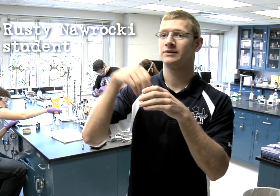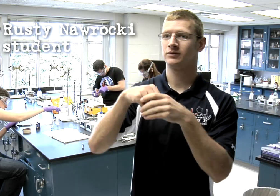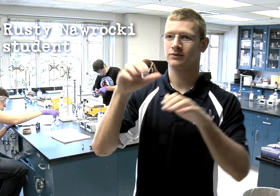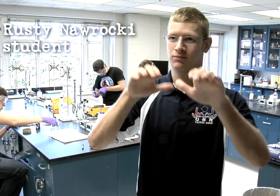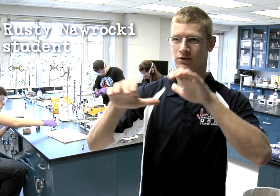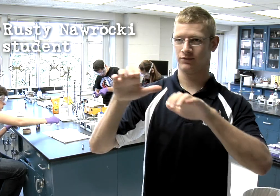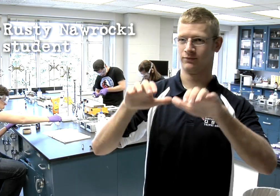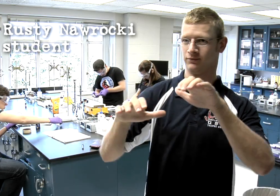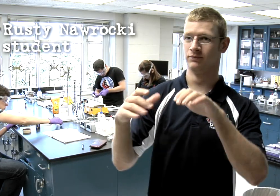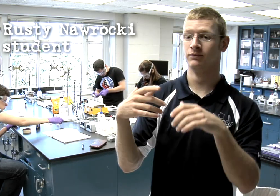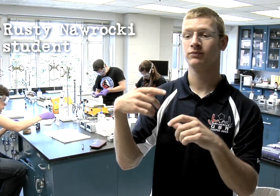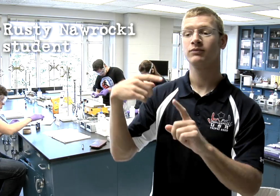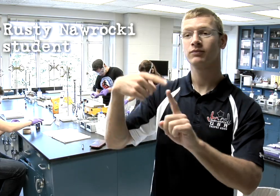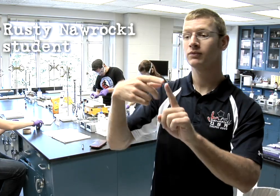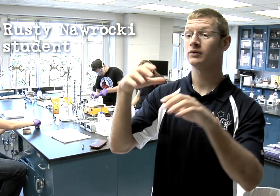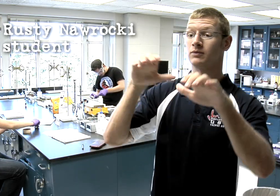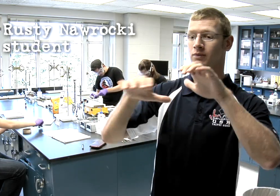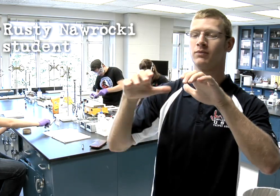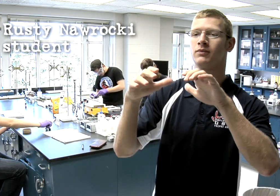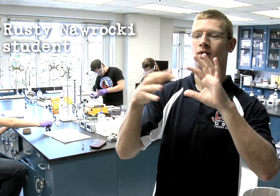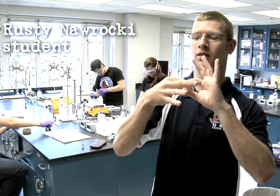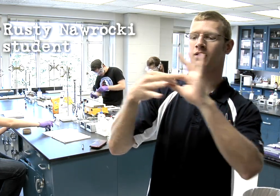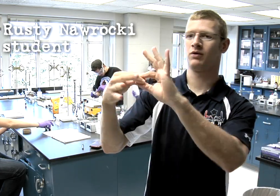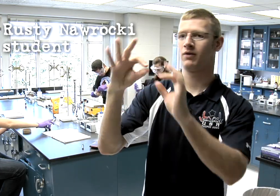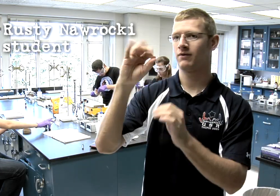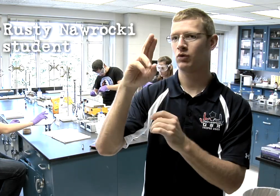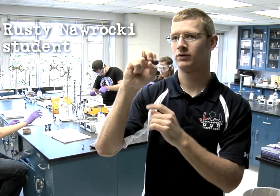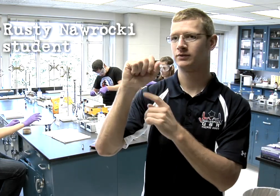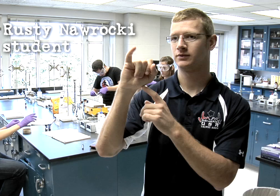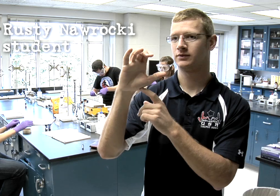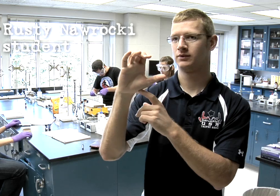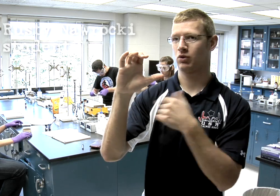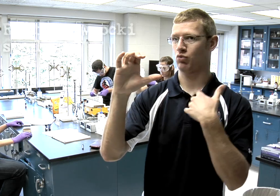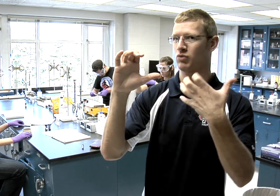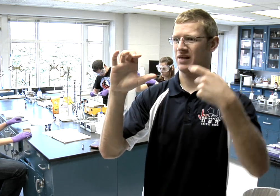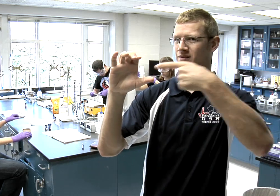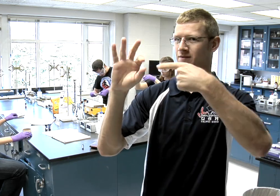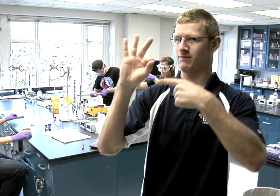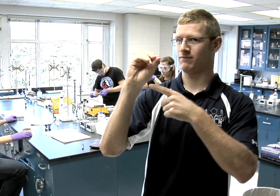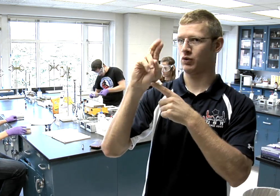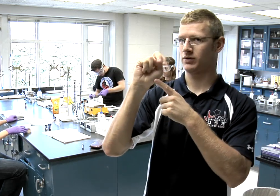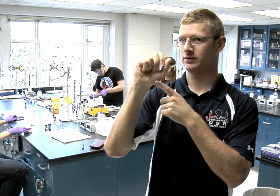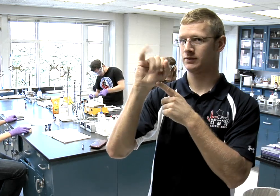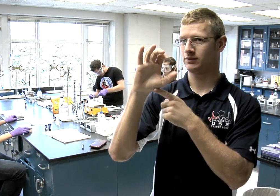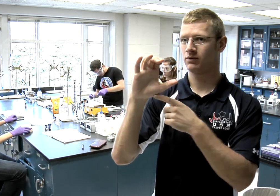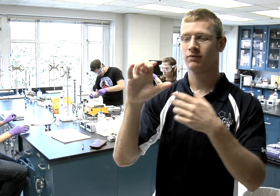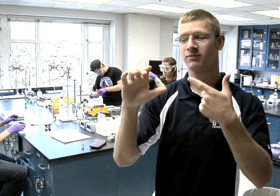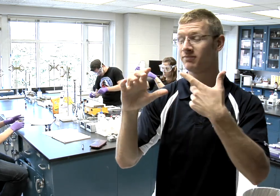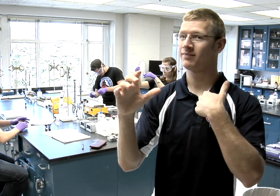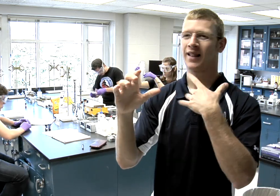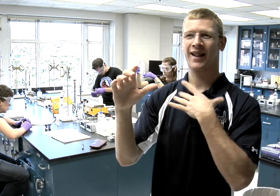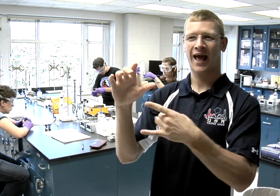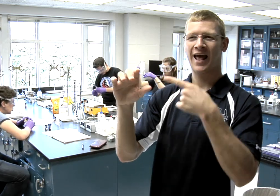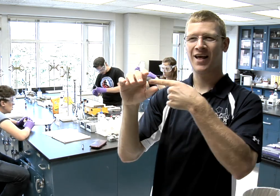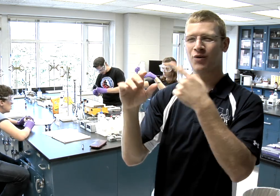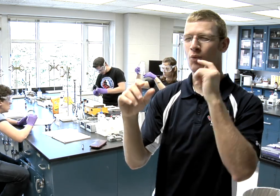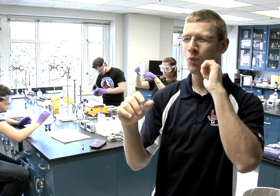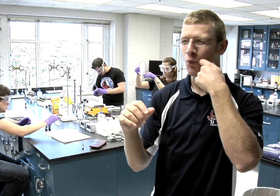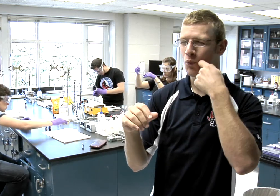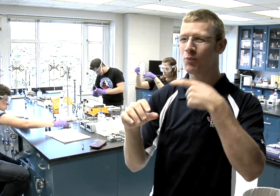I am majoring in Chemistry with an interest in Forensics which I really like.